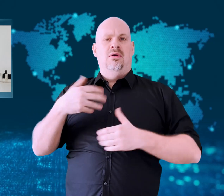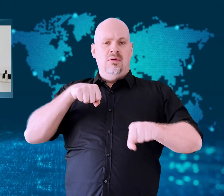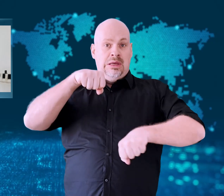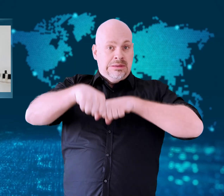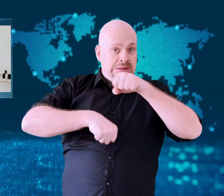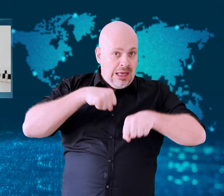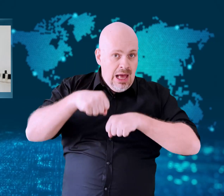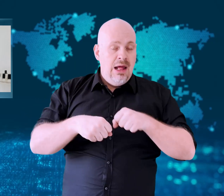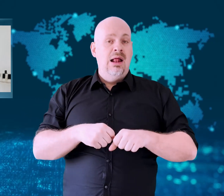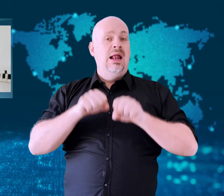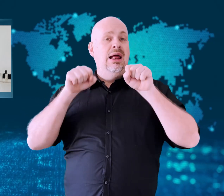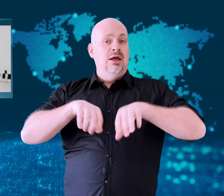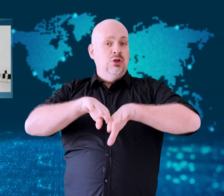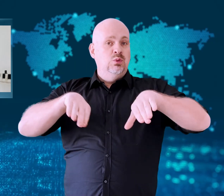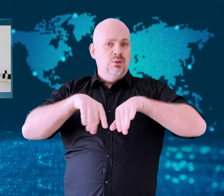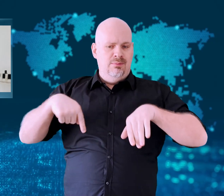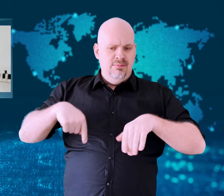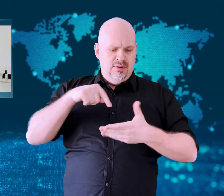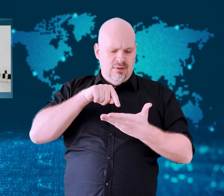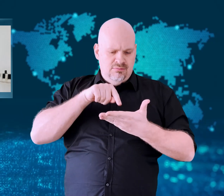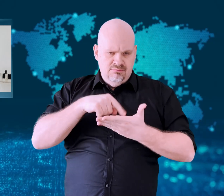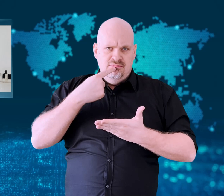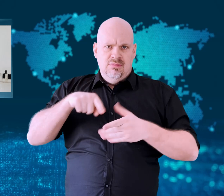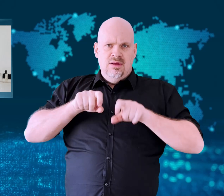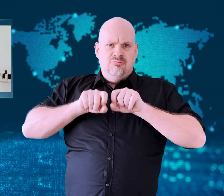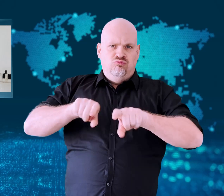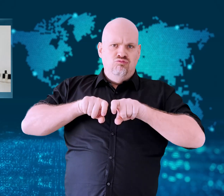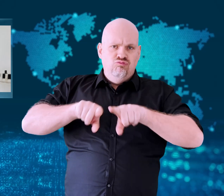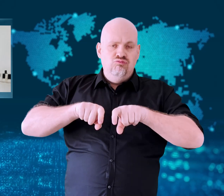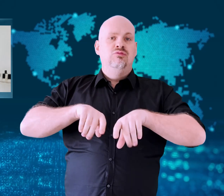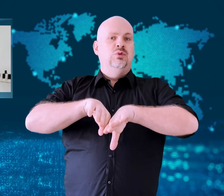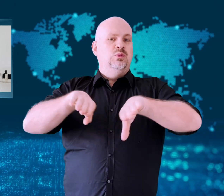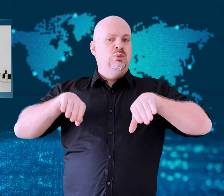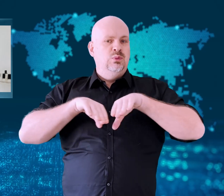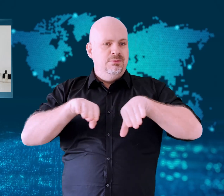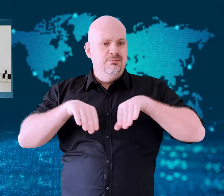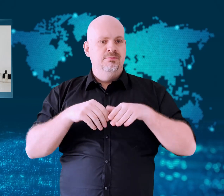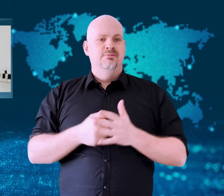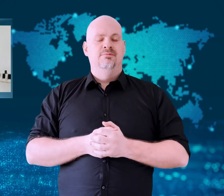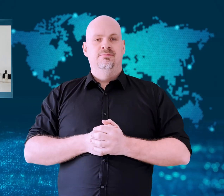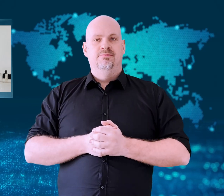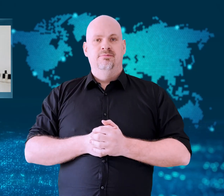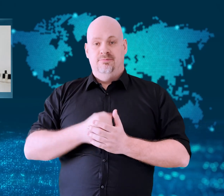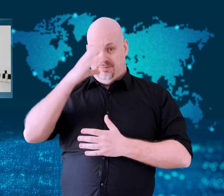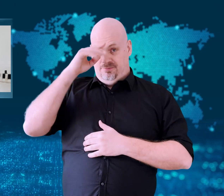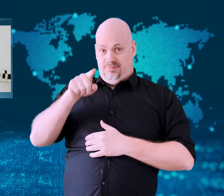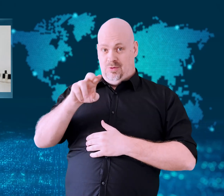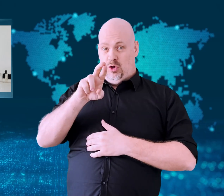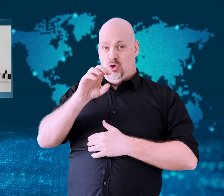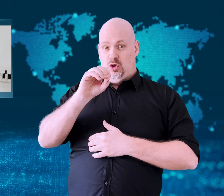different actions such as standing, walking,